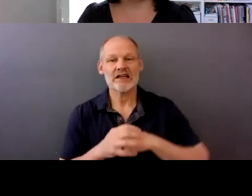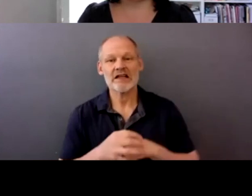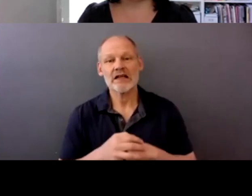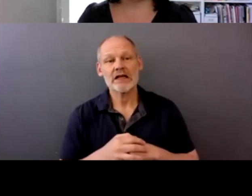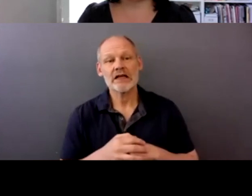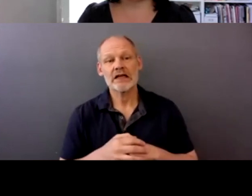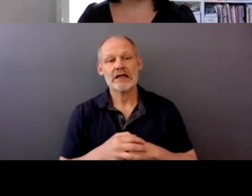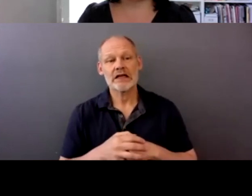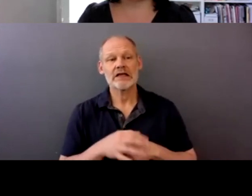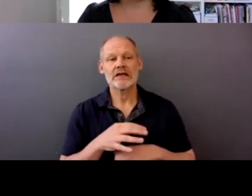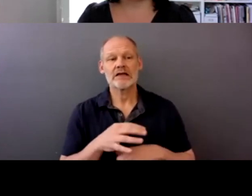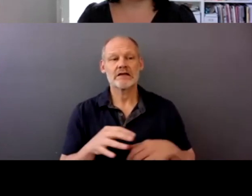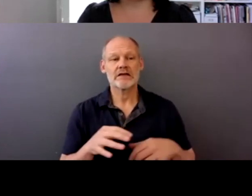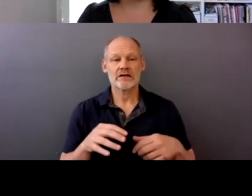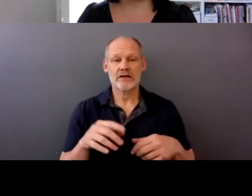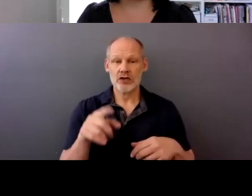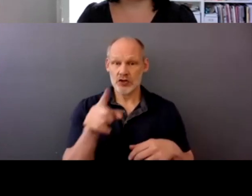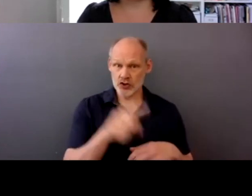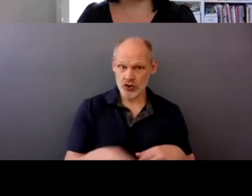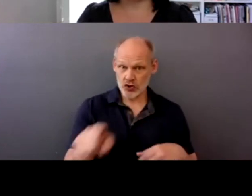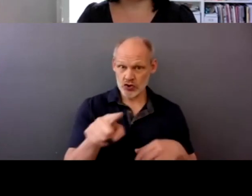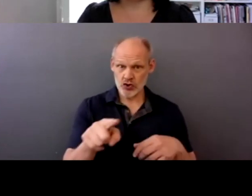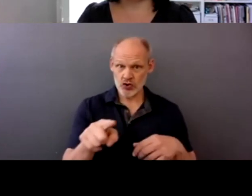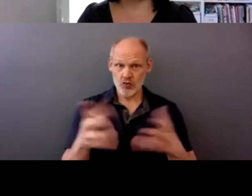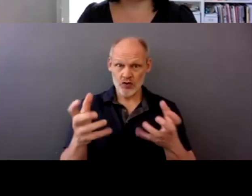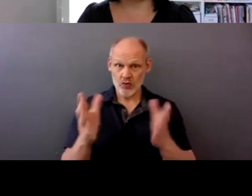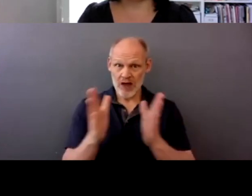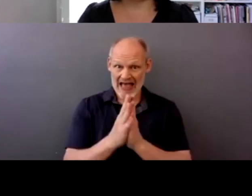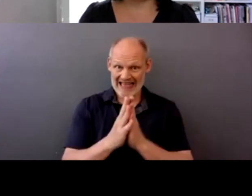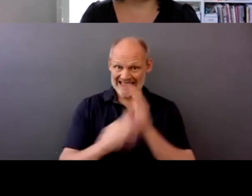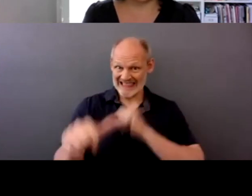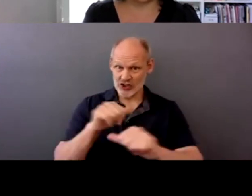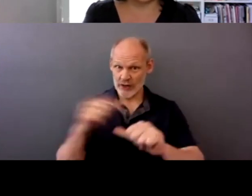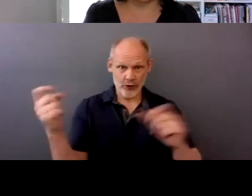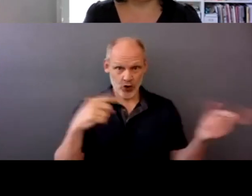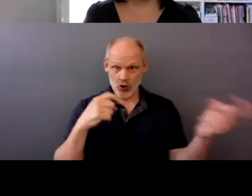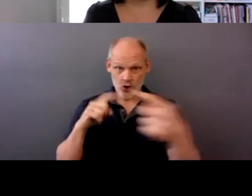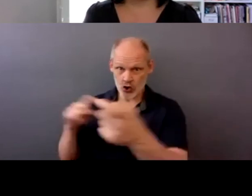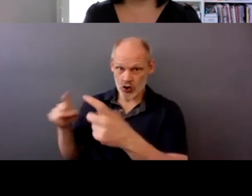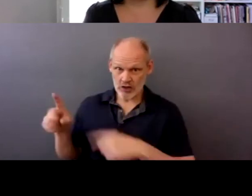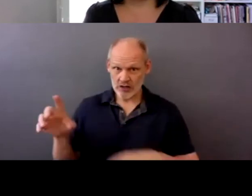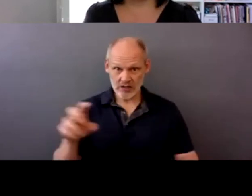have any questions of each other based on the presentations and what you've heard that you would